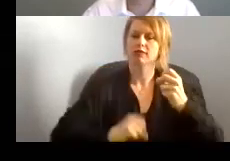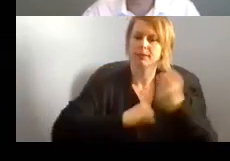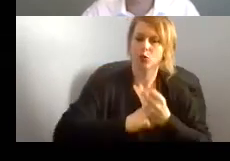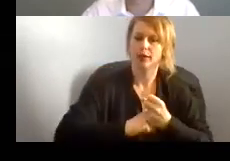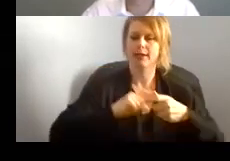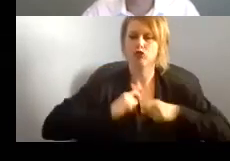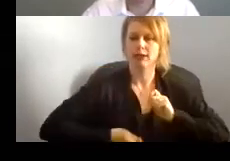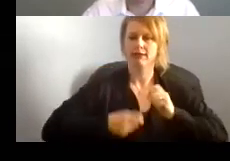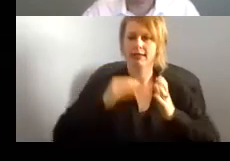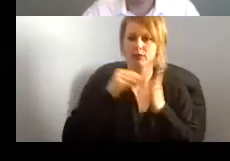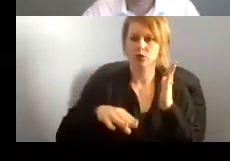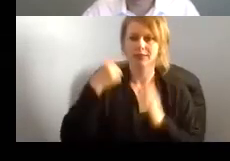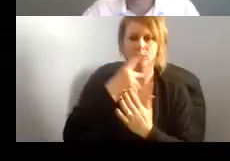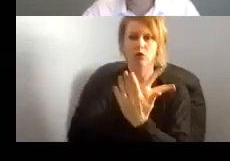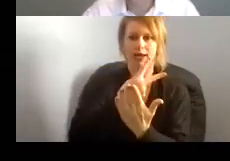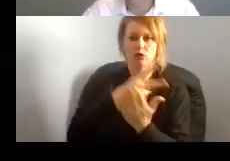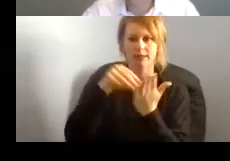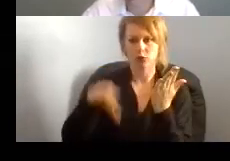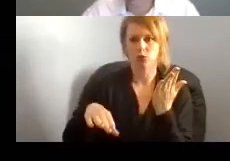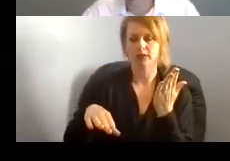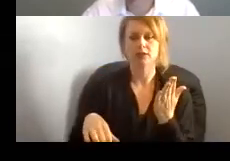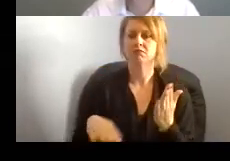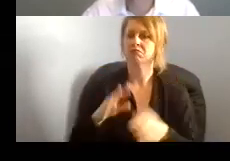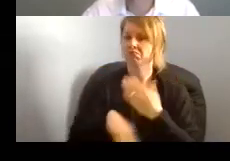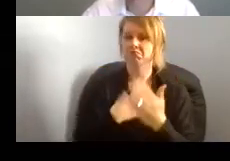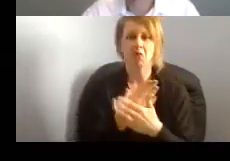for graduate students, and it was all on a virtual academic platform.